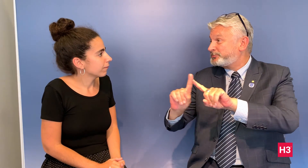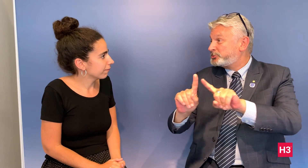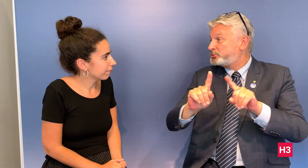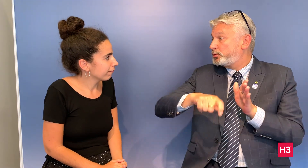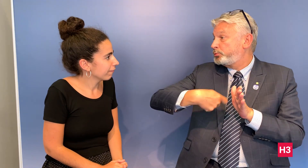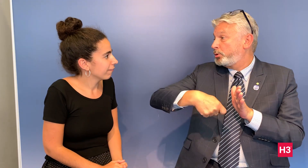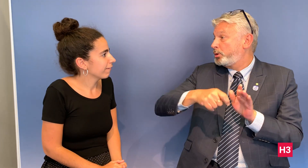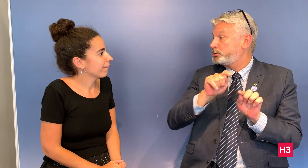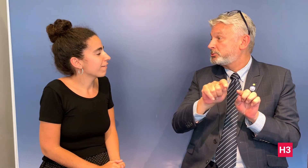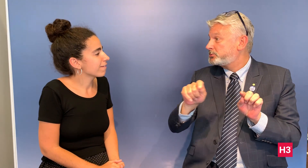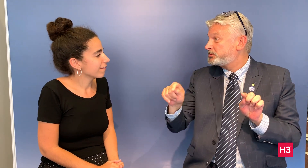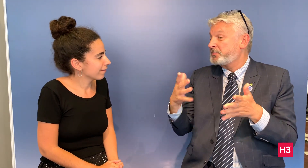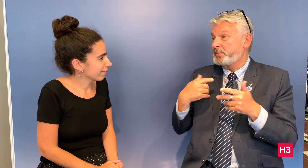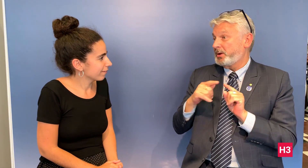consulting and working on different projects.